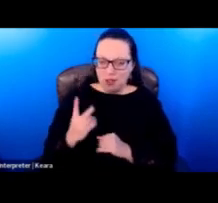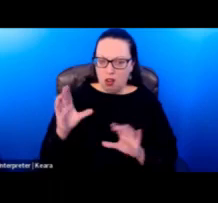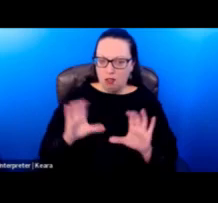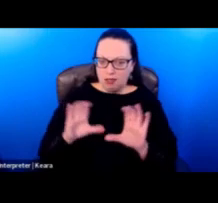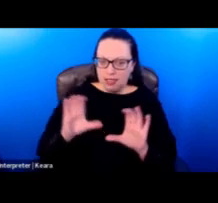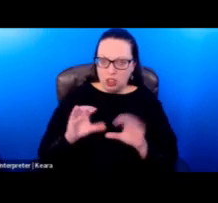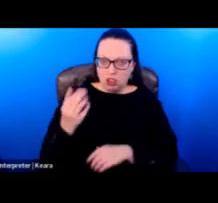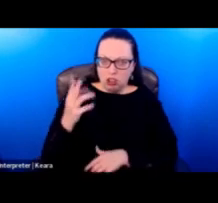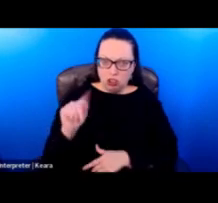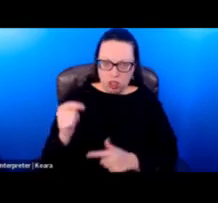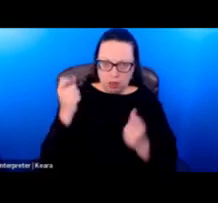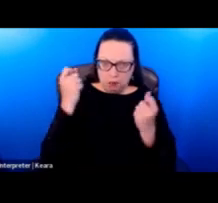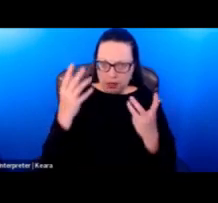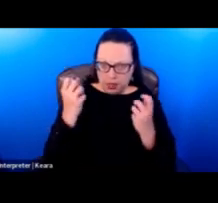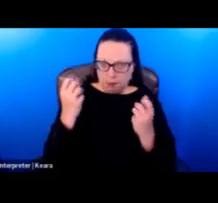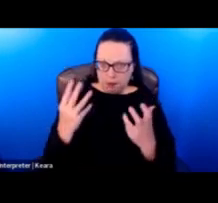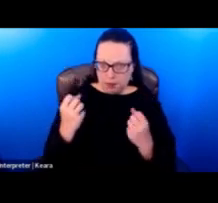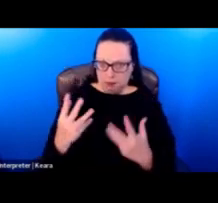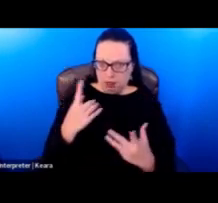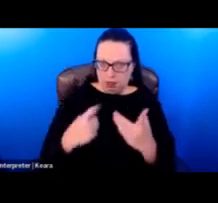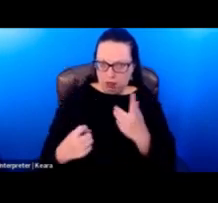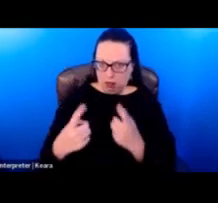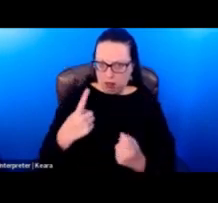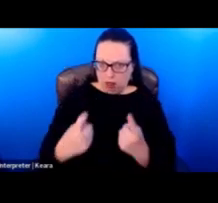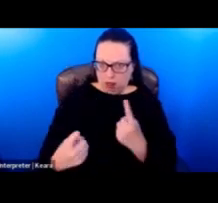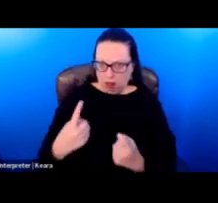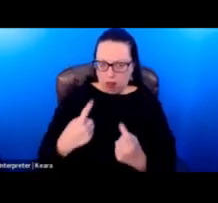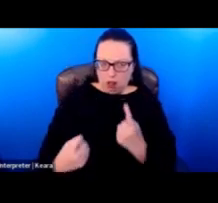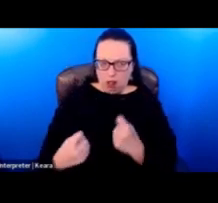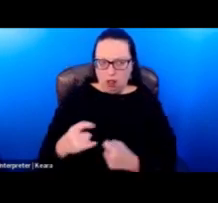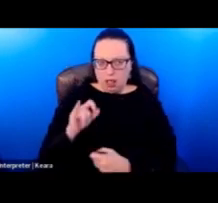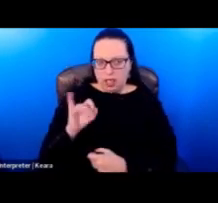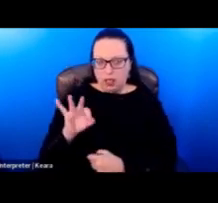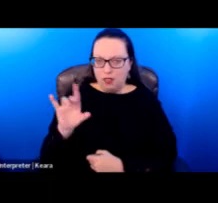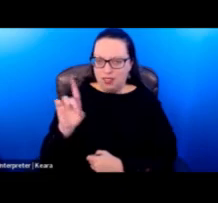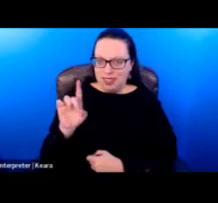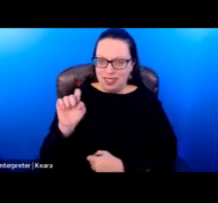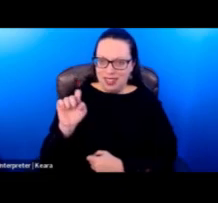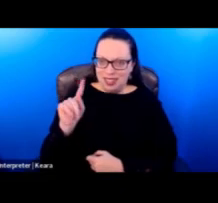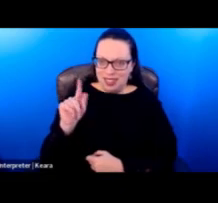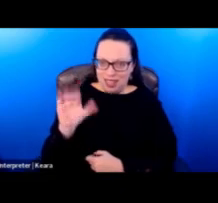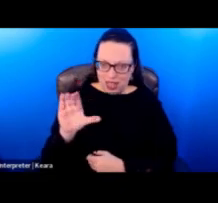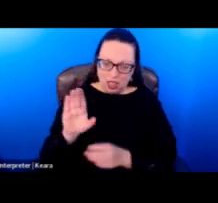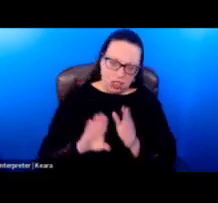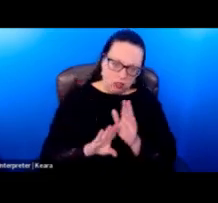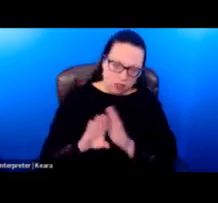questions about is this DETAC developmentally disabled